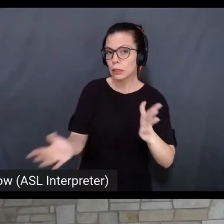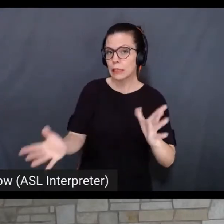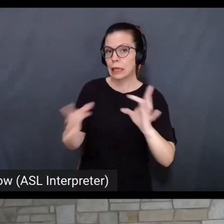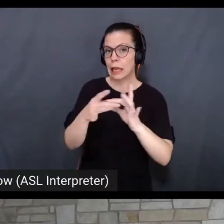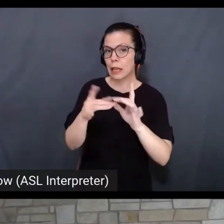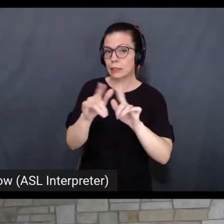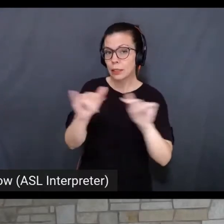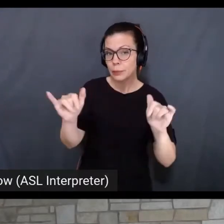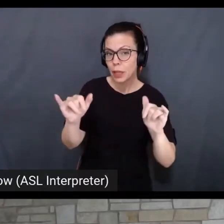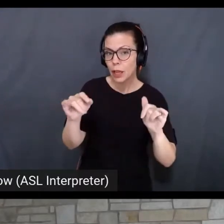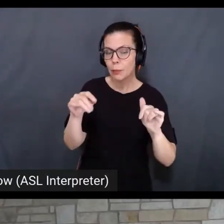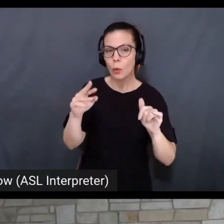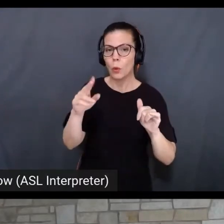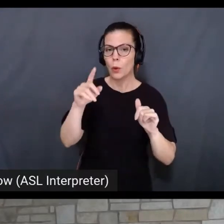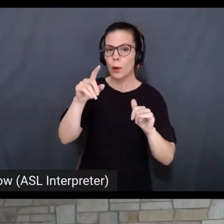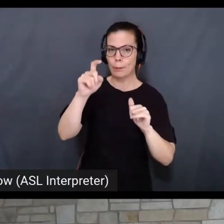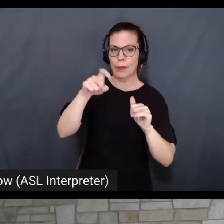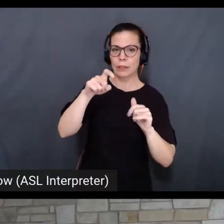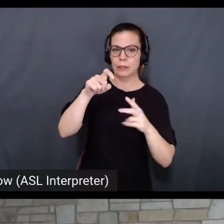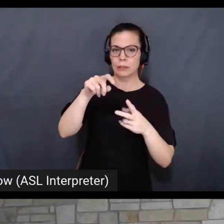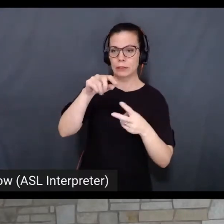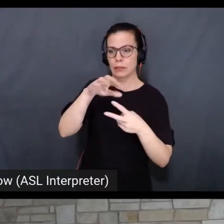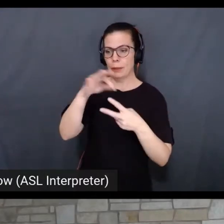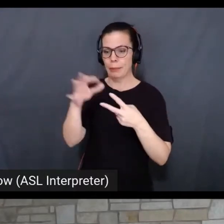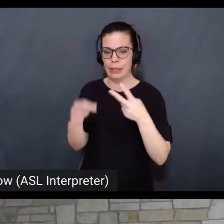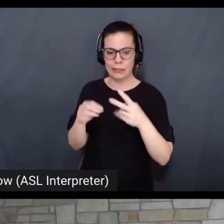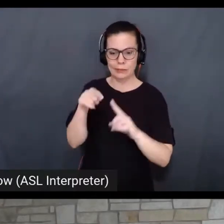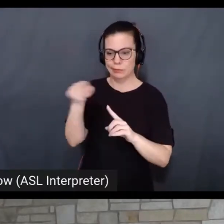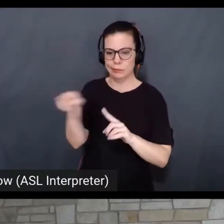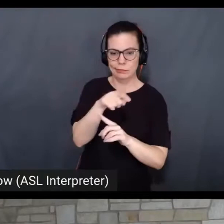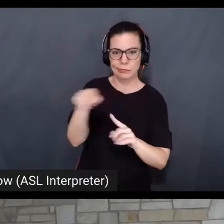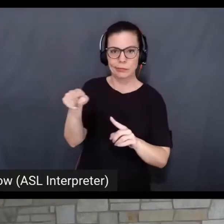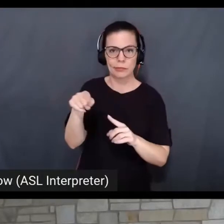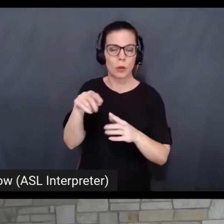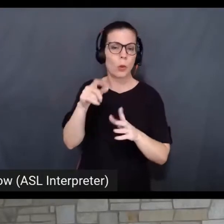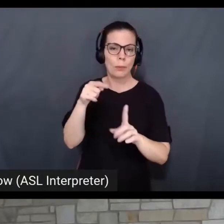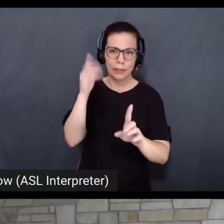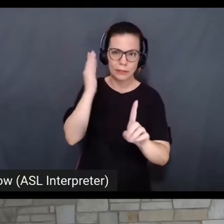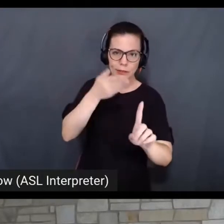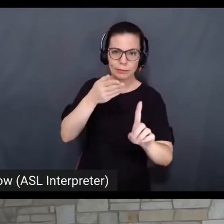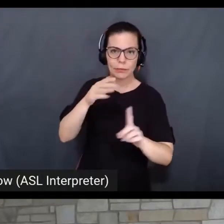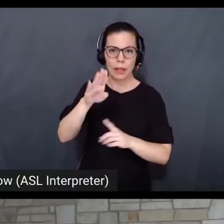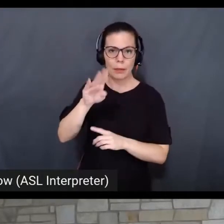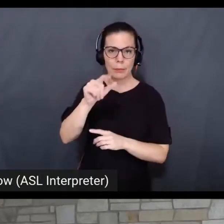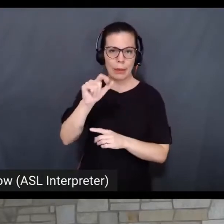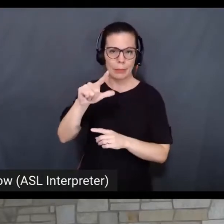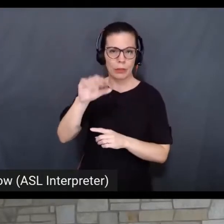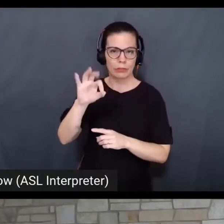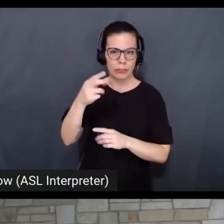Or do I have to go right to using Babelfish? Right, well you can use both at the same time.